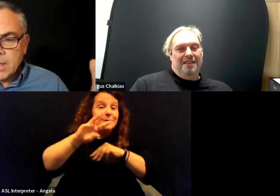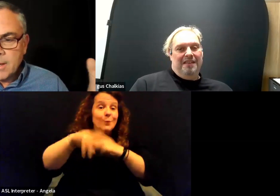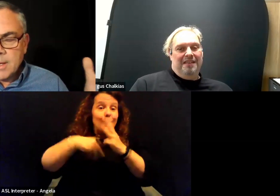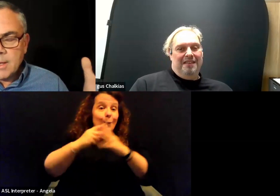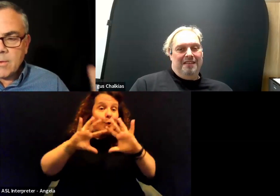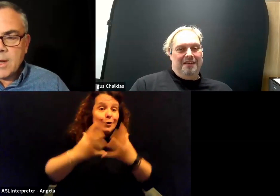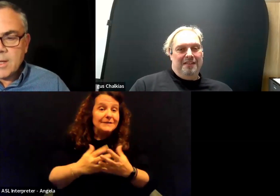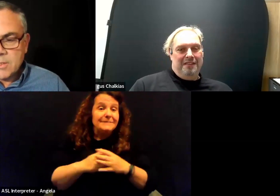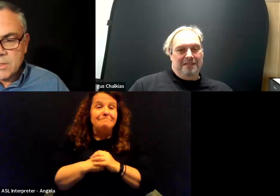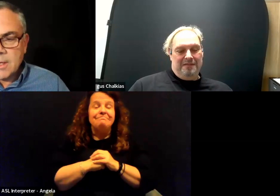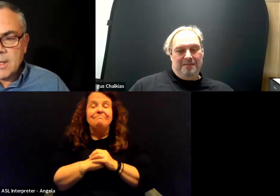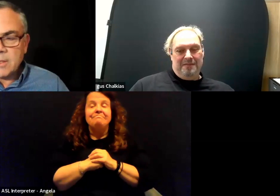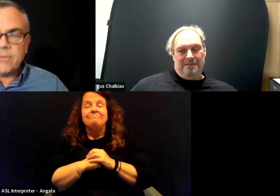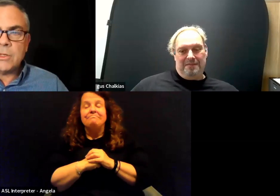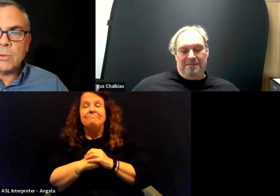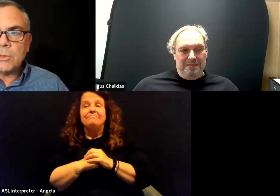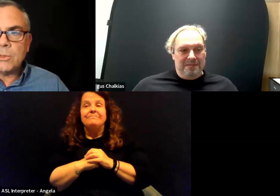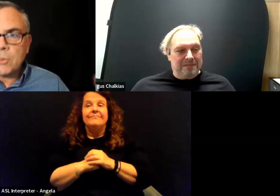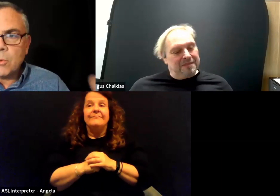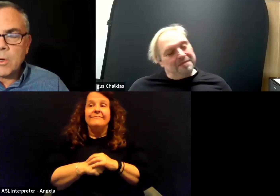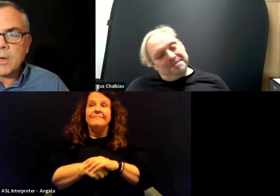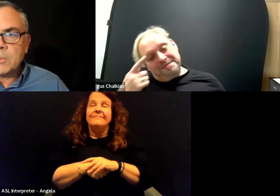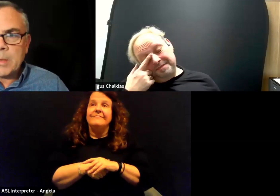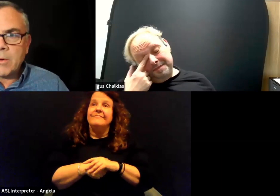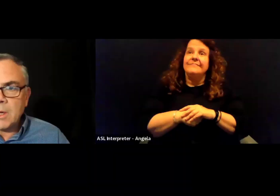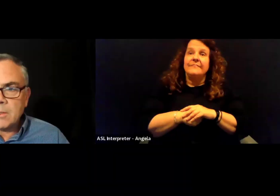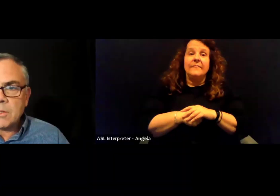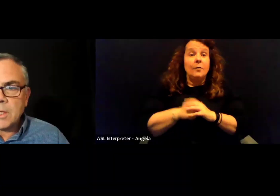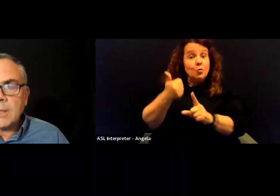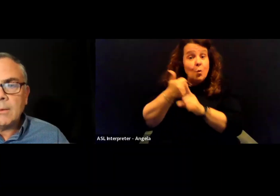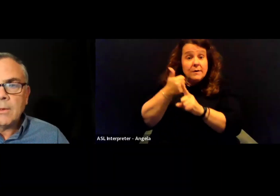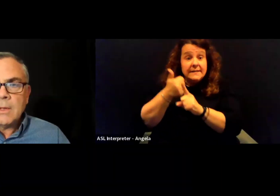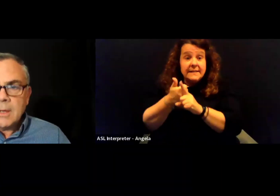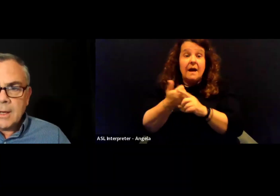individuals who are experiencing, , you know,